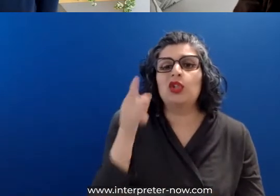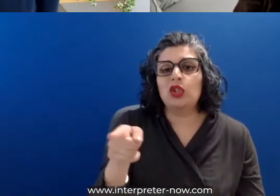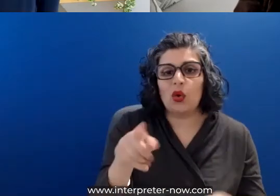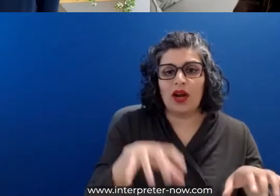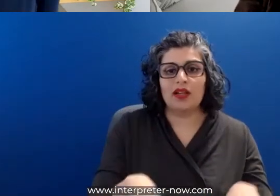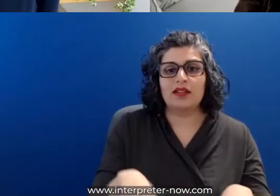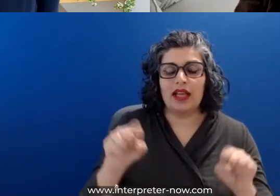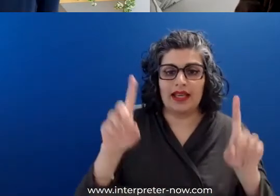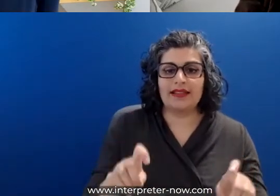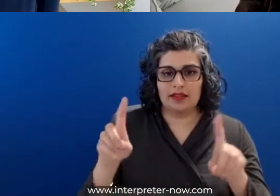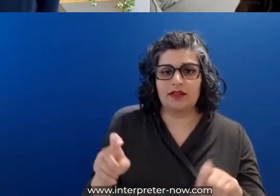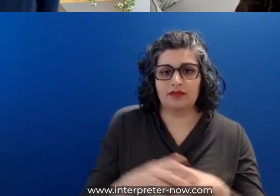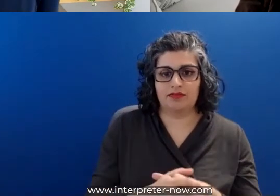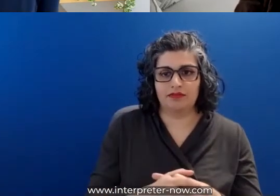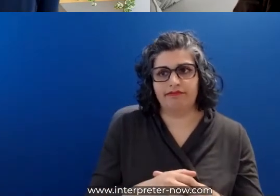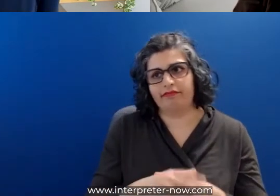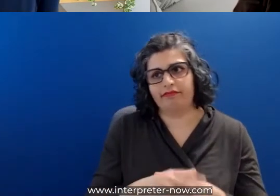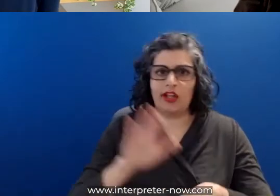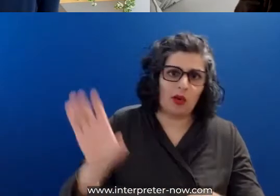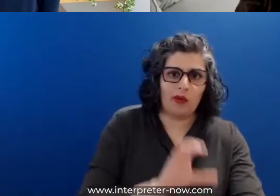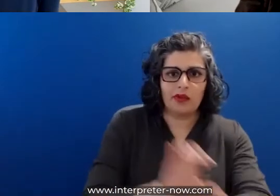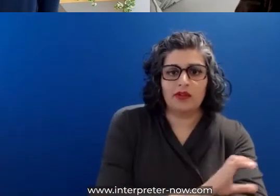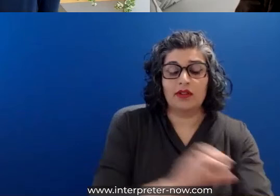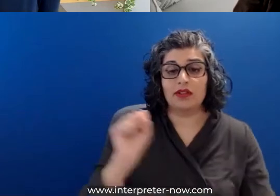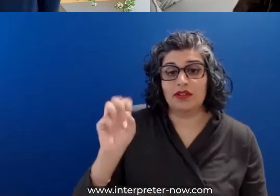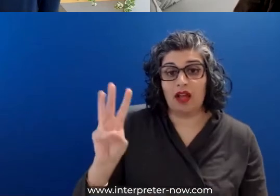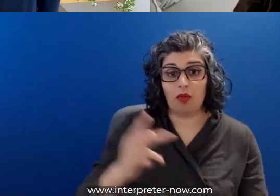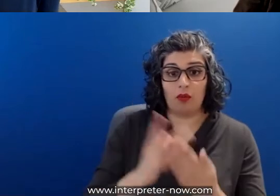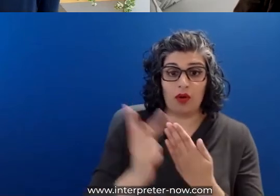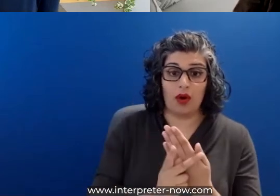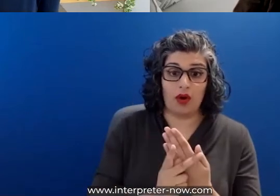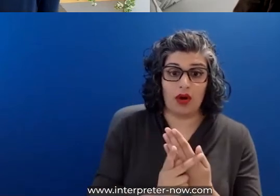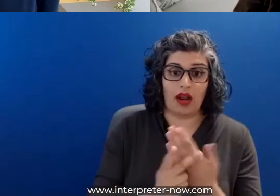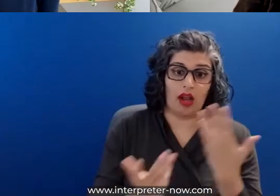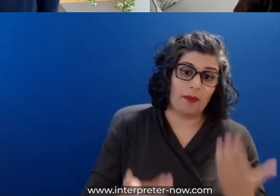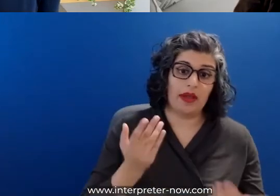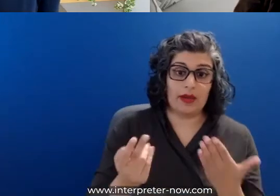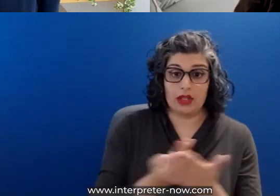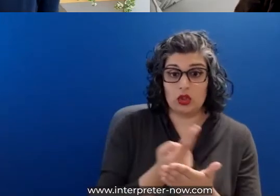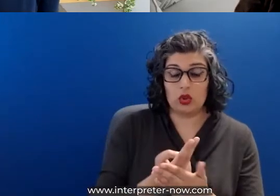some exam on your computer, the software programme might be using the webcam to monitor your